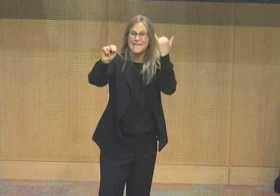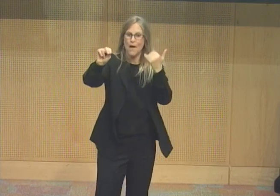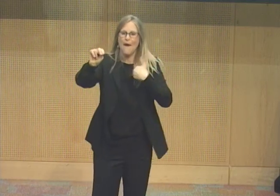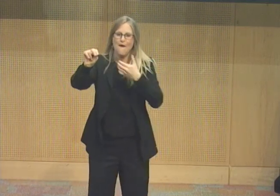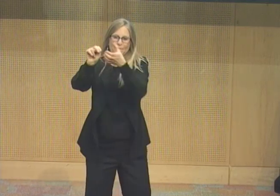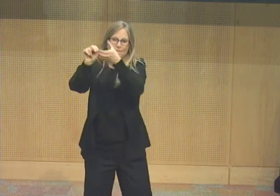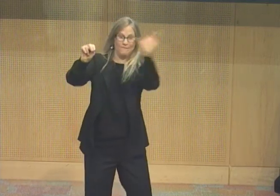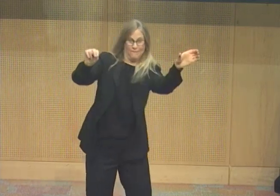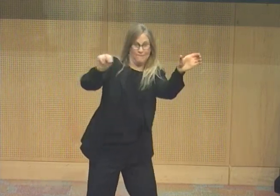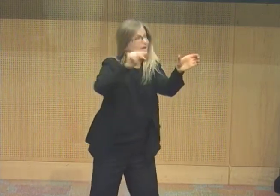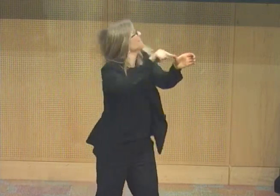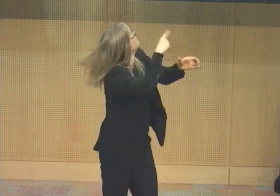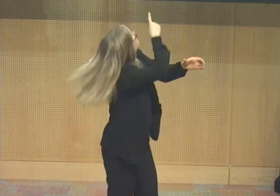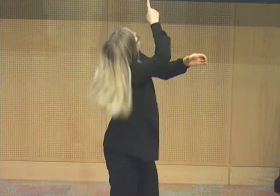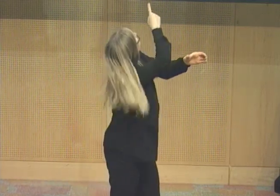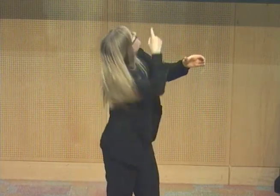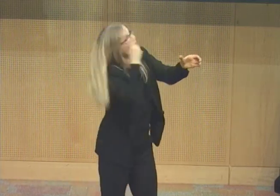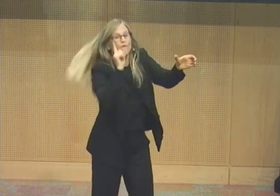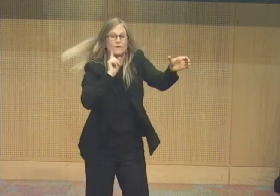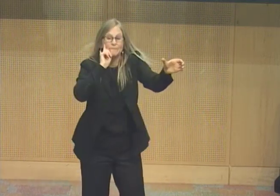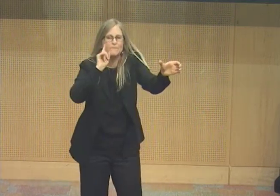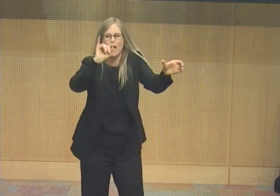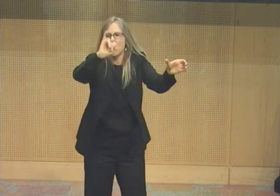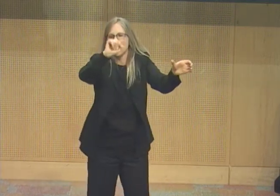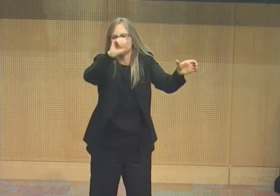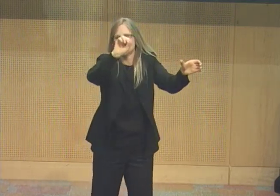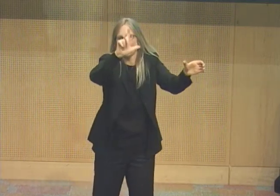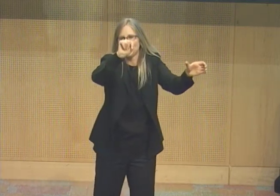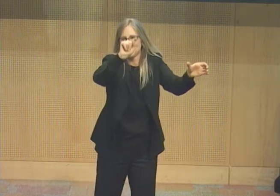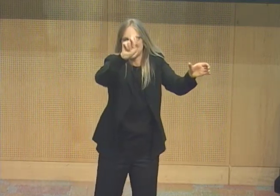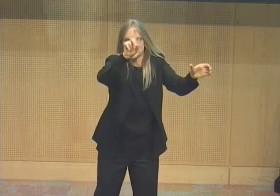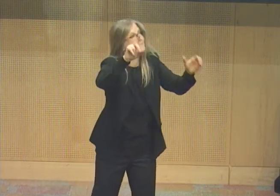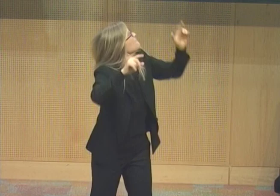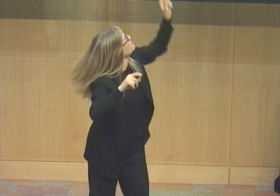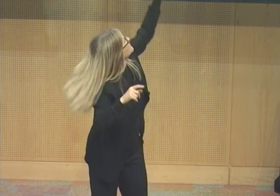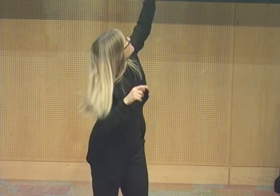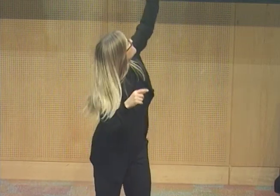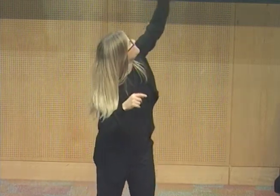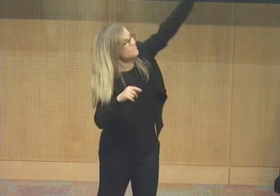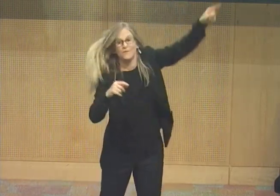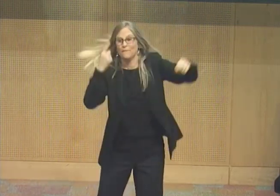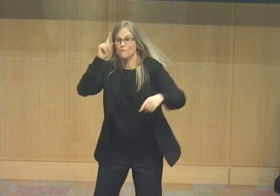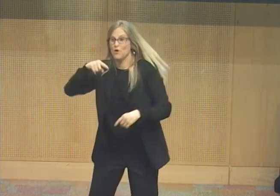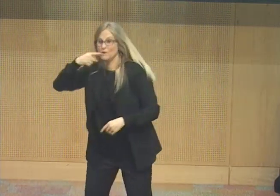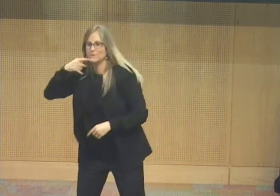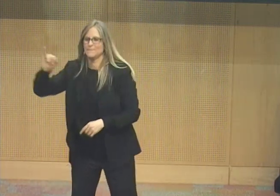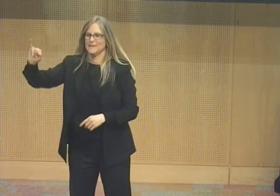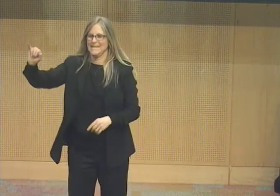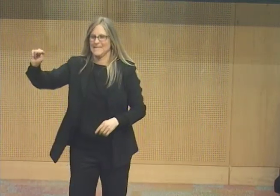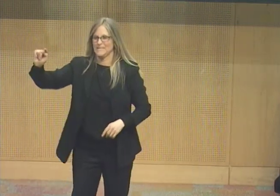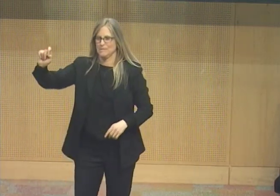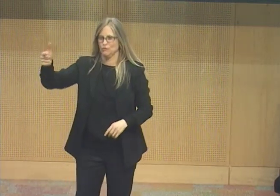the larger category of integration. For Deaf people, the category of integration is called isolated,